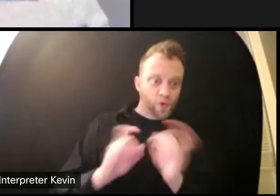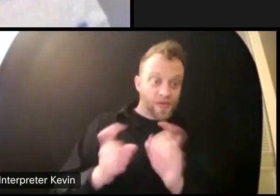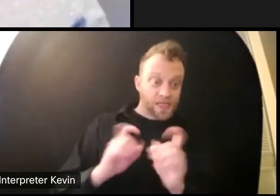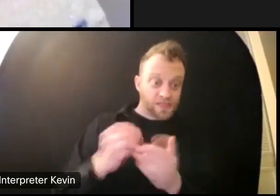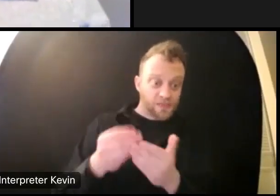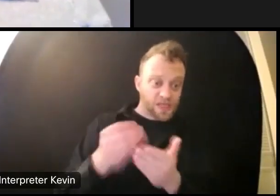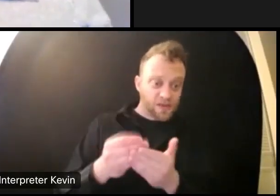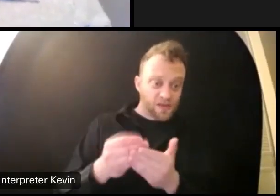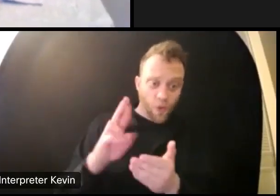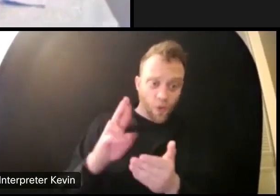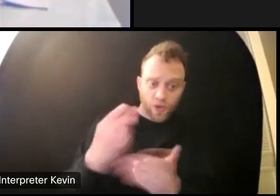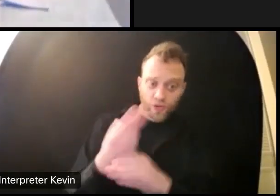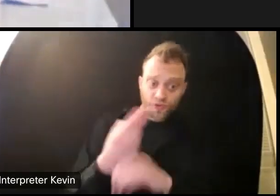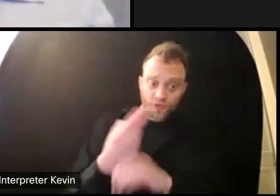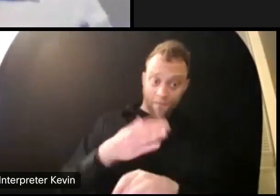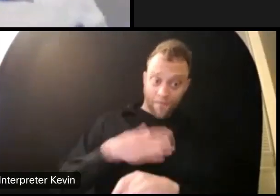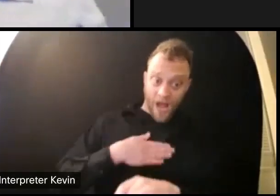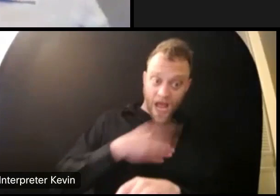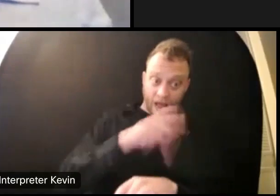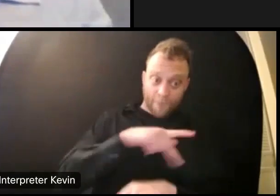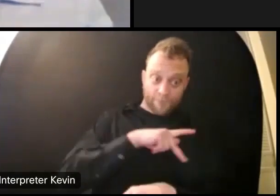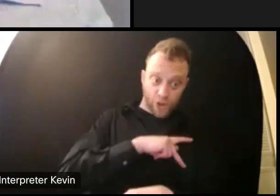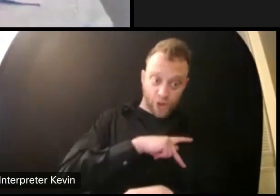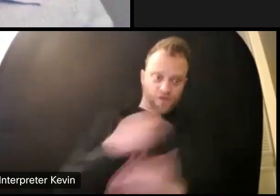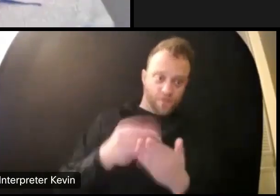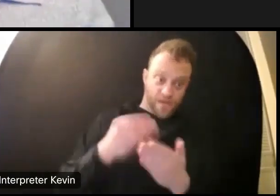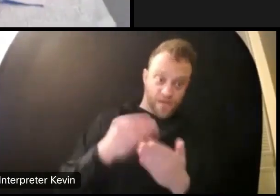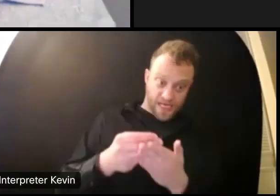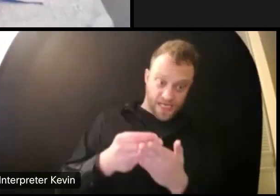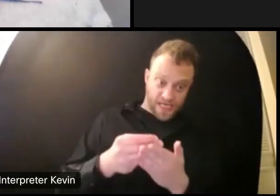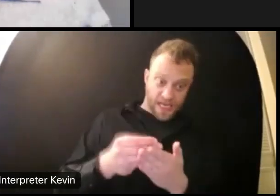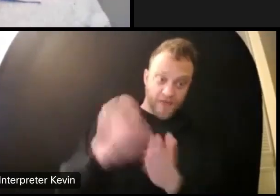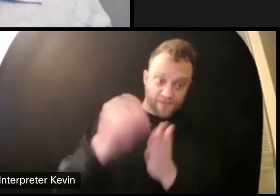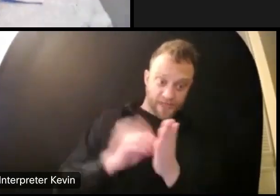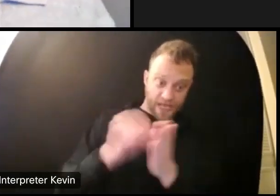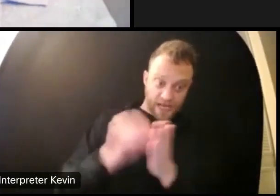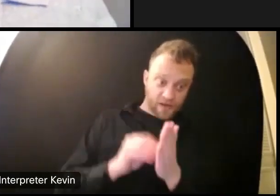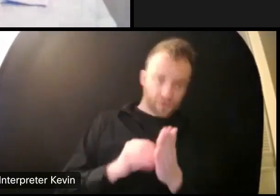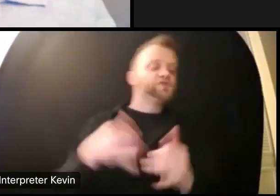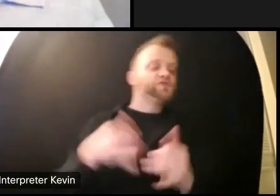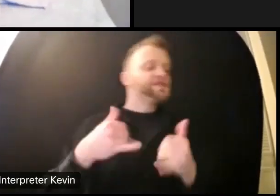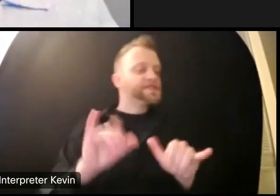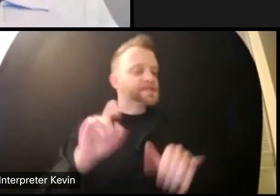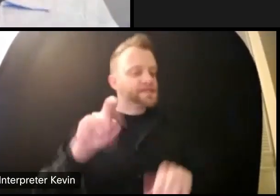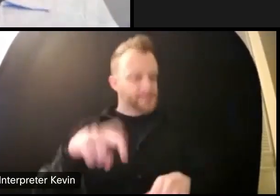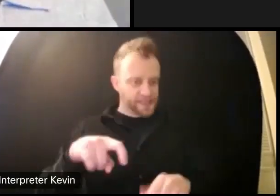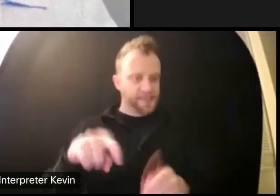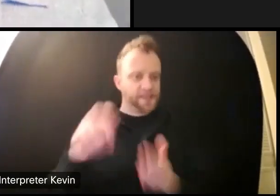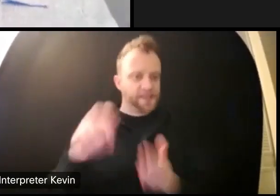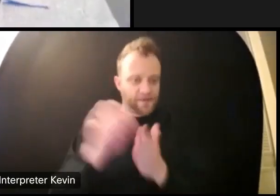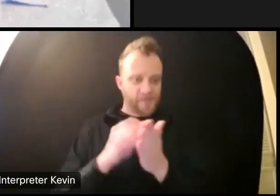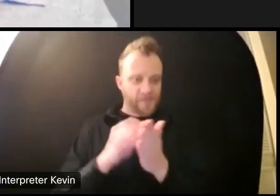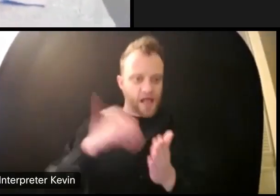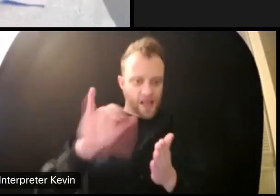(Williams) Yes, you still need to fill out the form. That is how the Office of